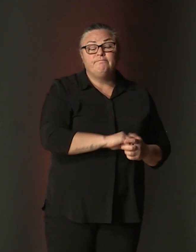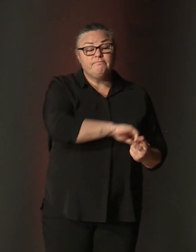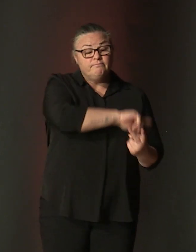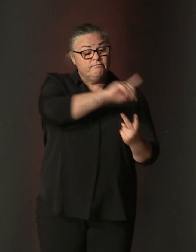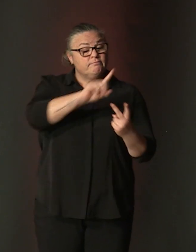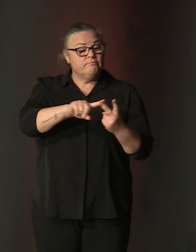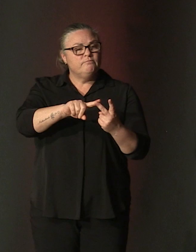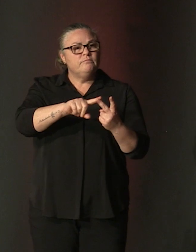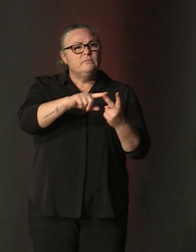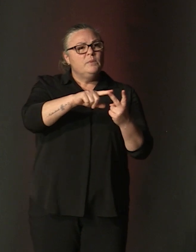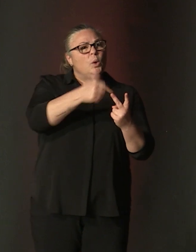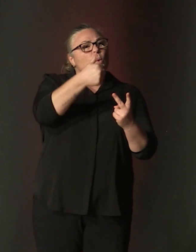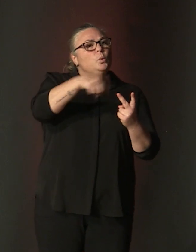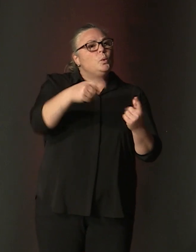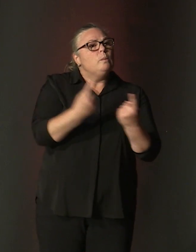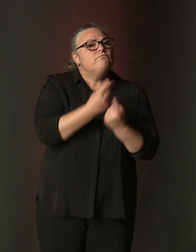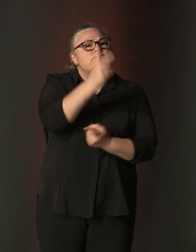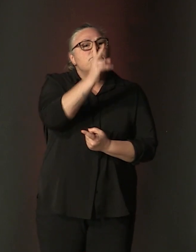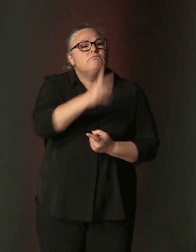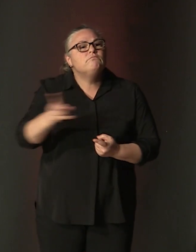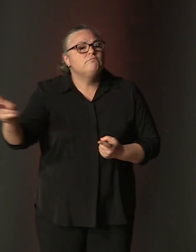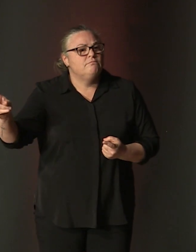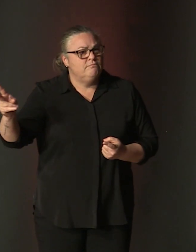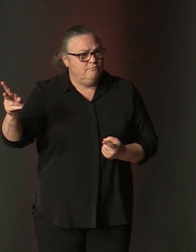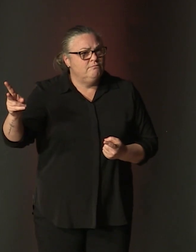that most people now bring the reusable cup to the coffee shop.